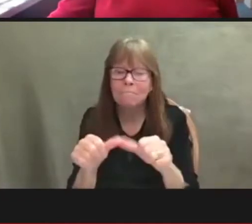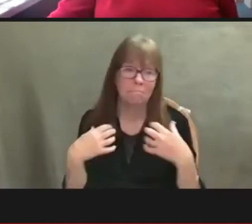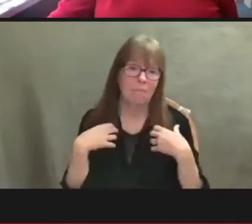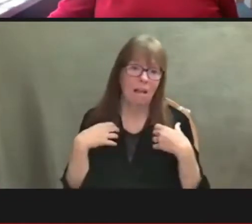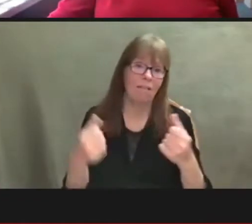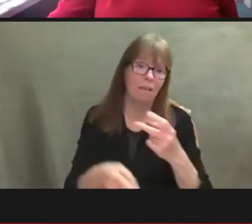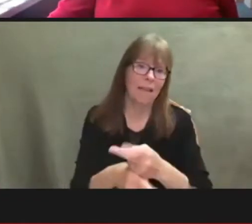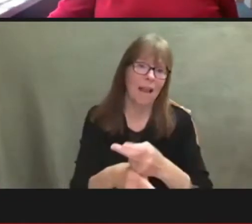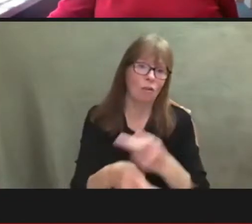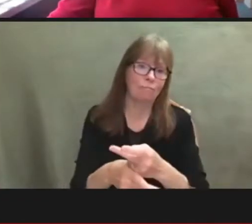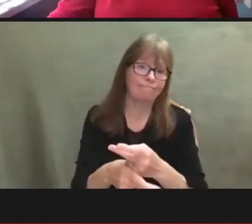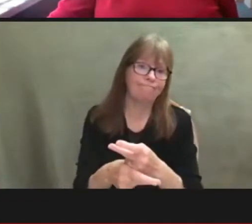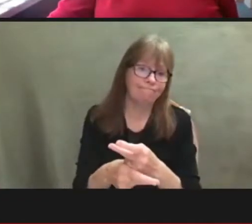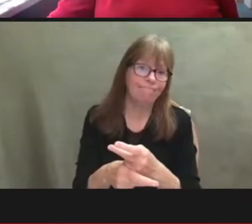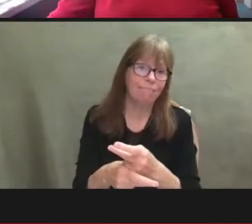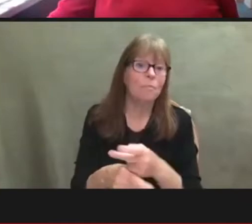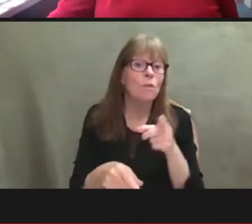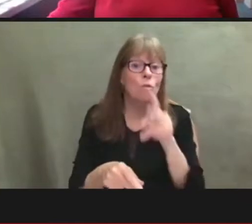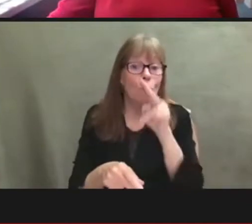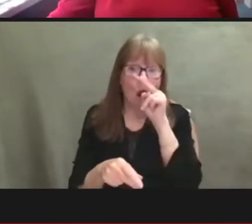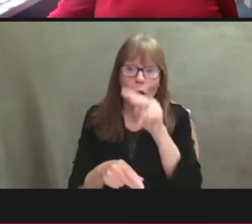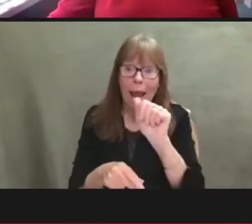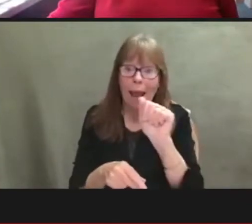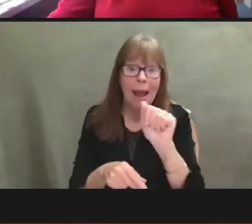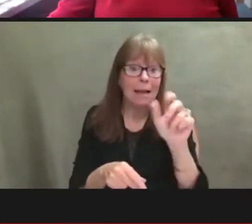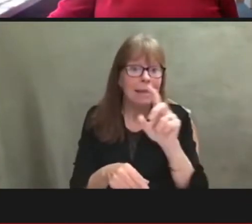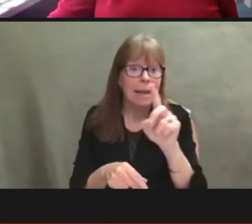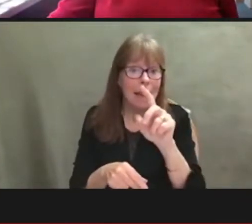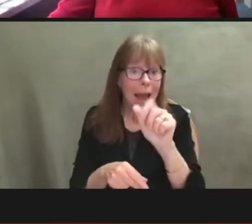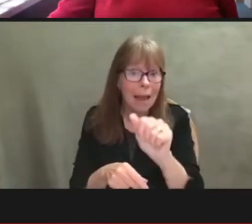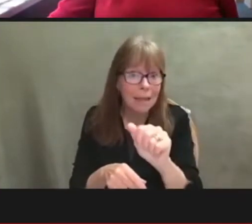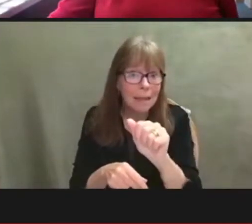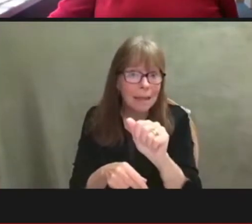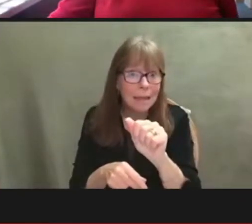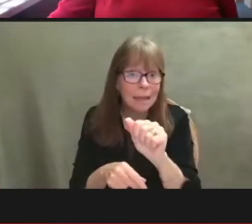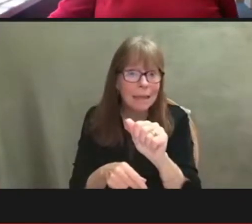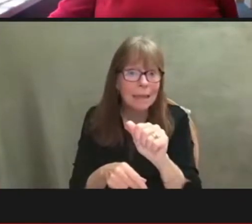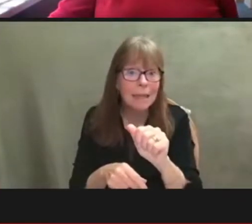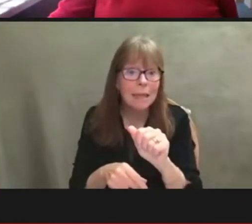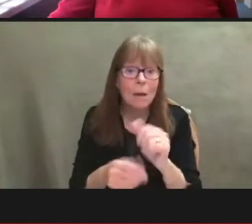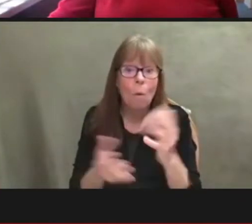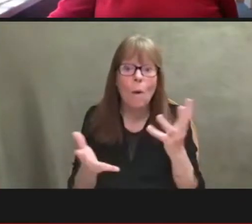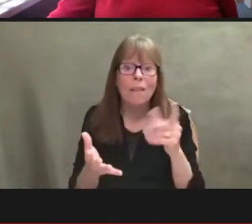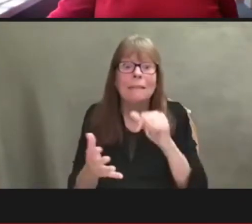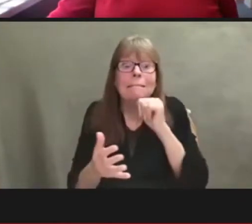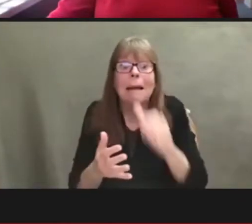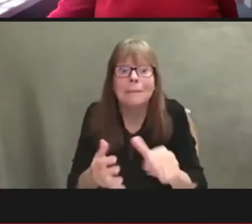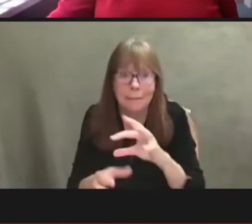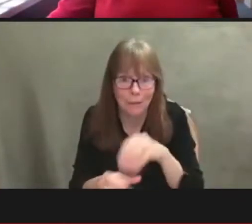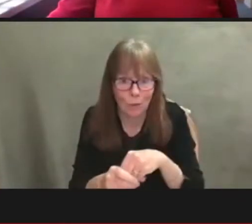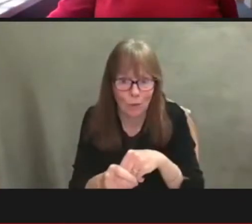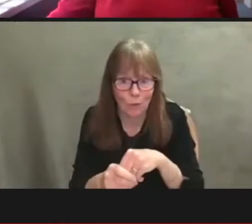So when you look at the ADA, and what it doesn't include, it doesn't include very specific